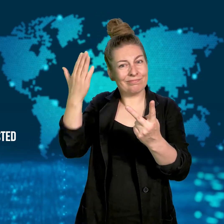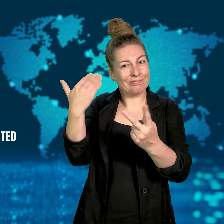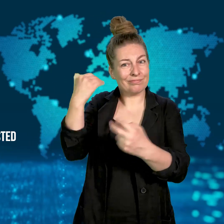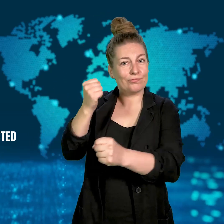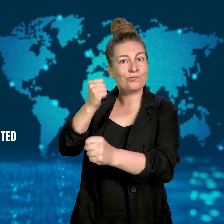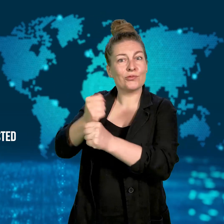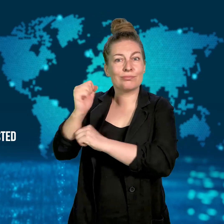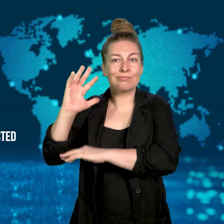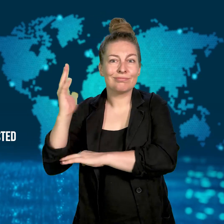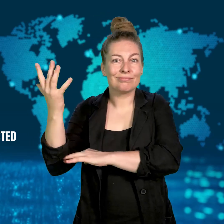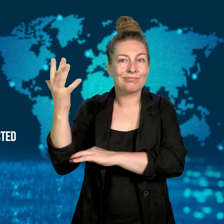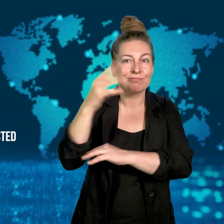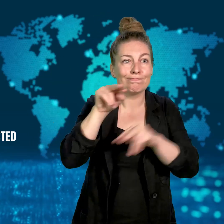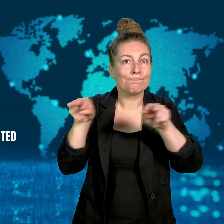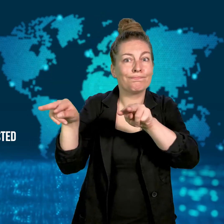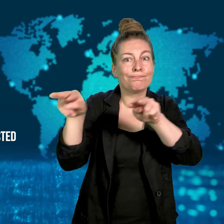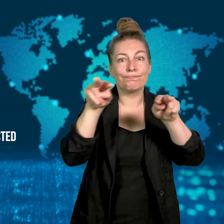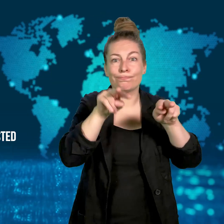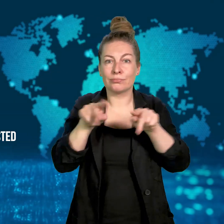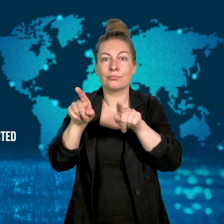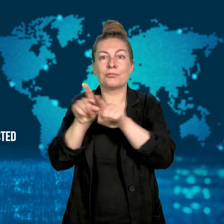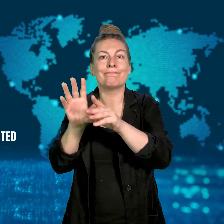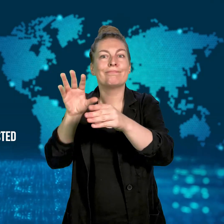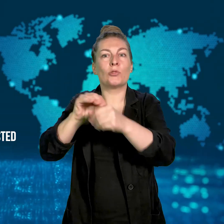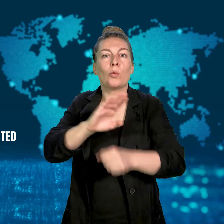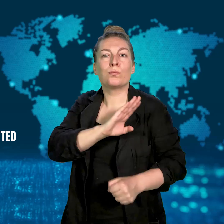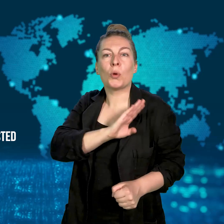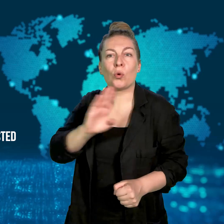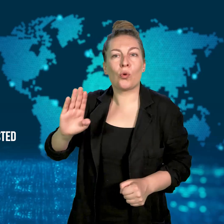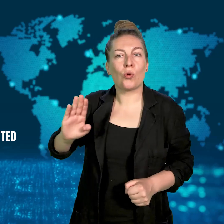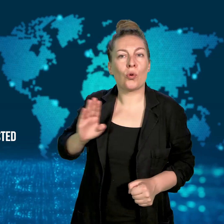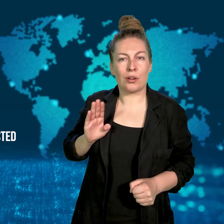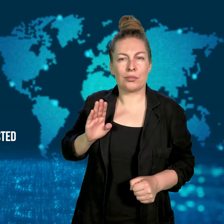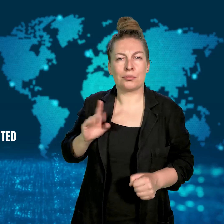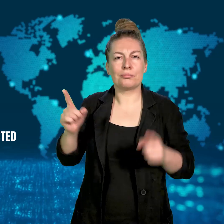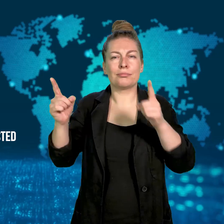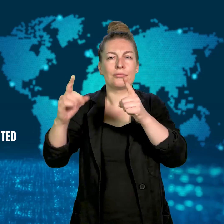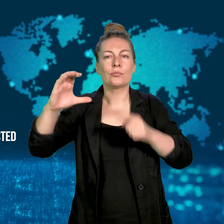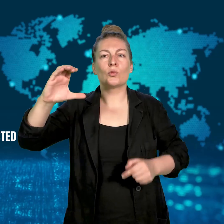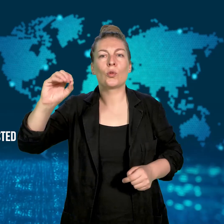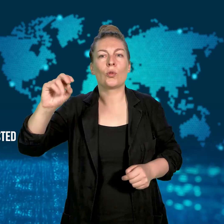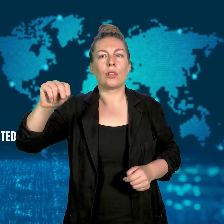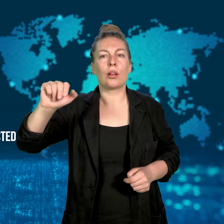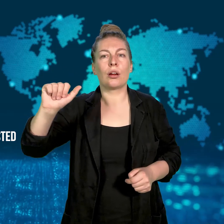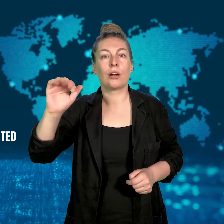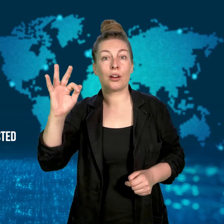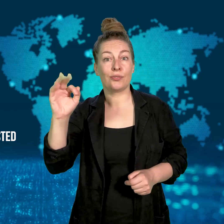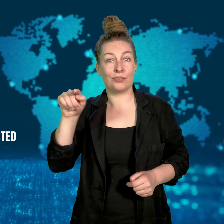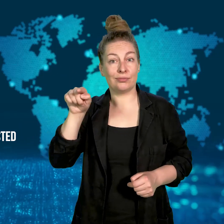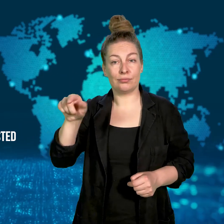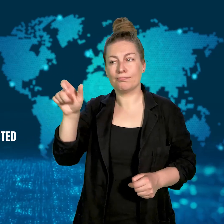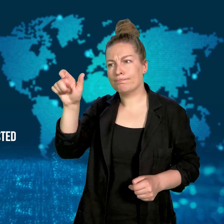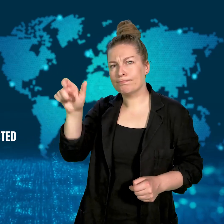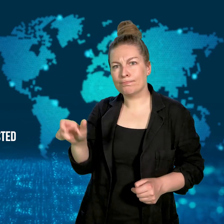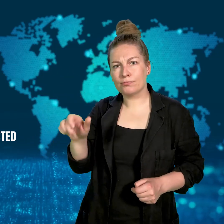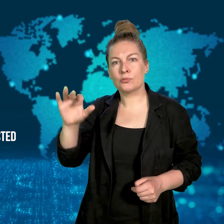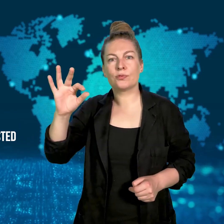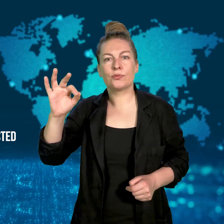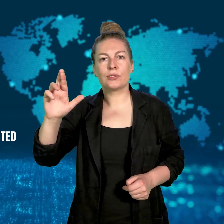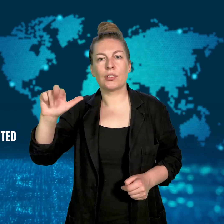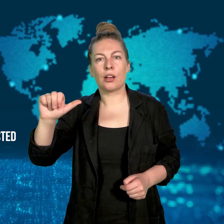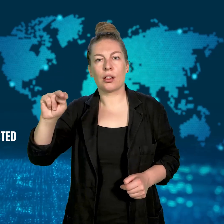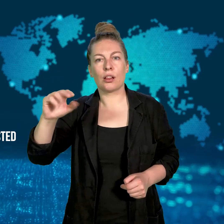and Franco Pinto, a former member of Chile's National Forest Corporation (CONAF).